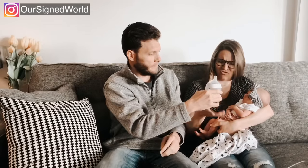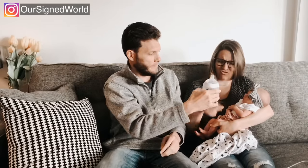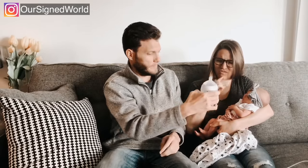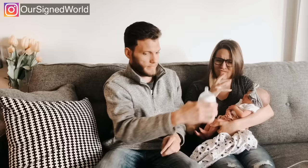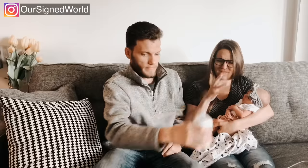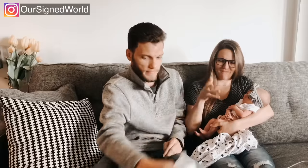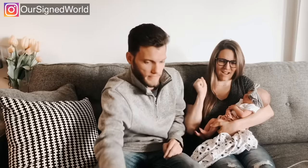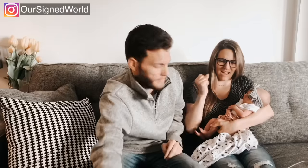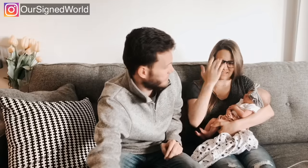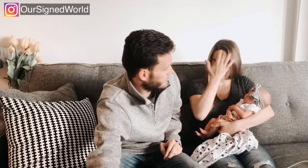She's drinking it really fast.